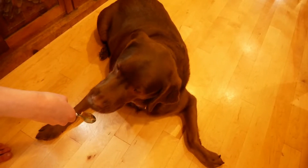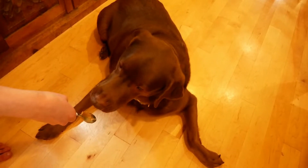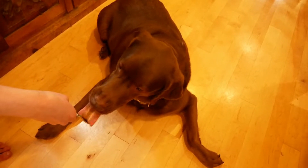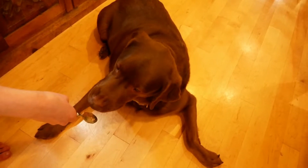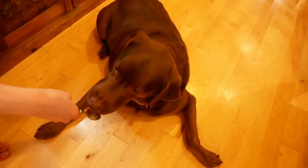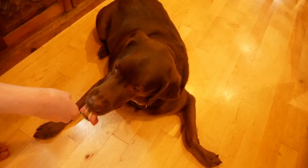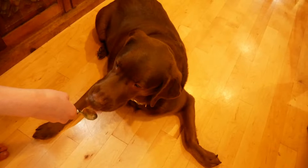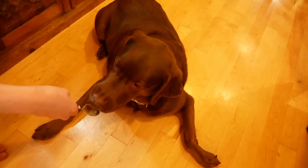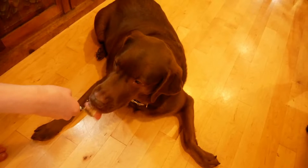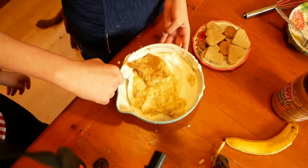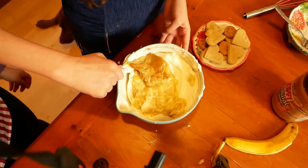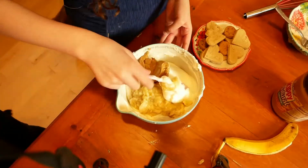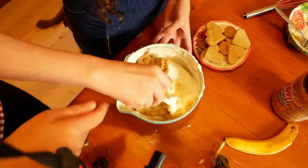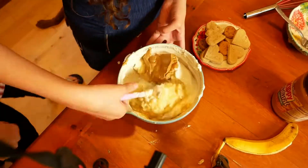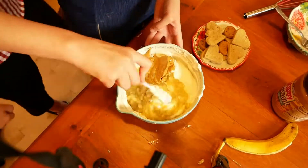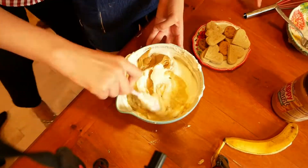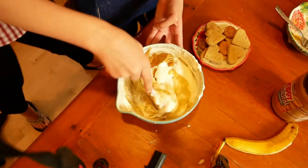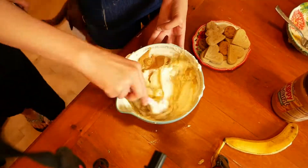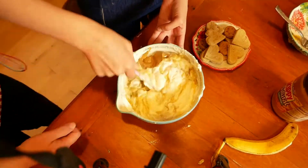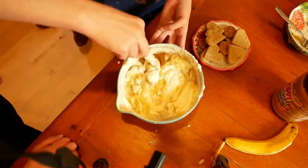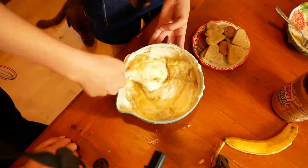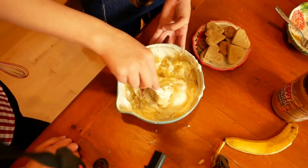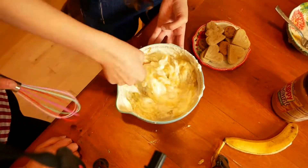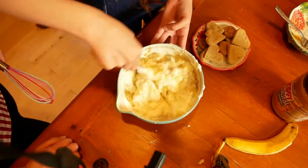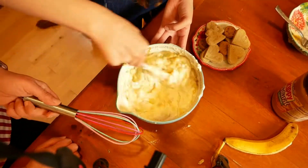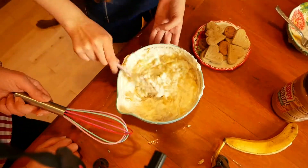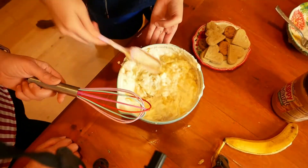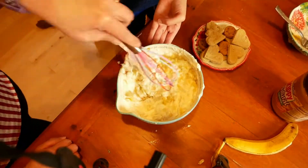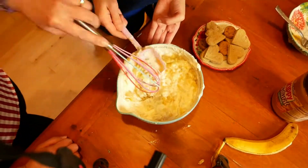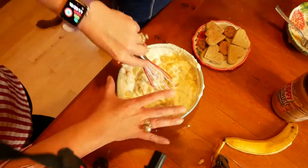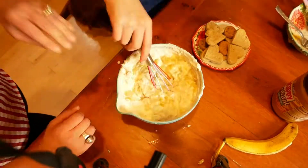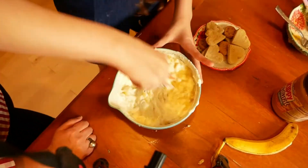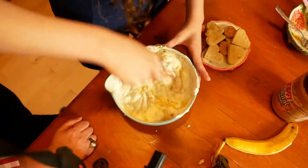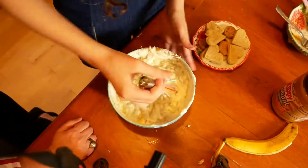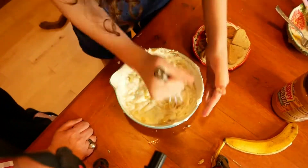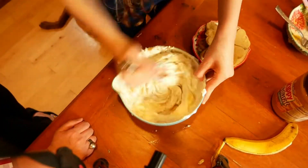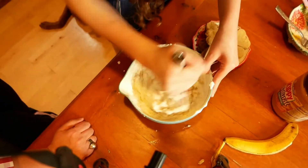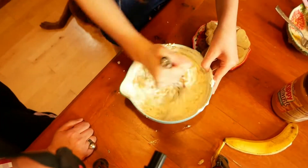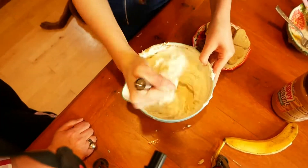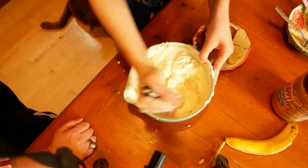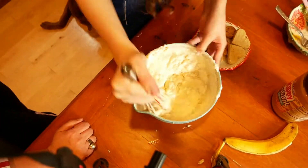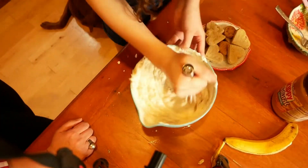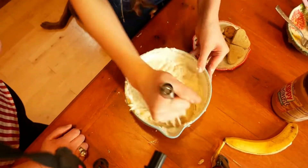story she wanted to share so now we're just going to combine it all together and whip it up you